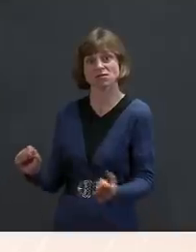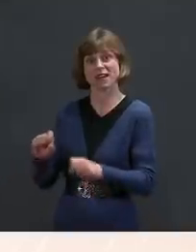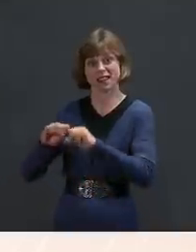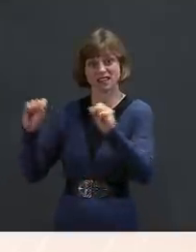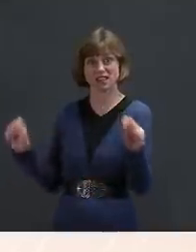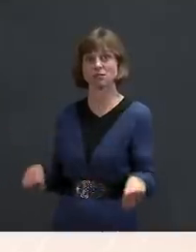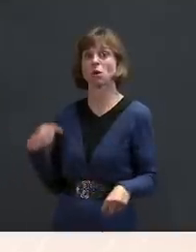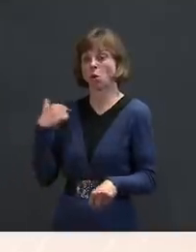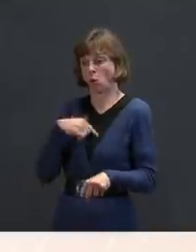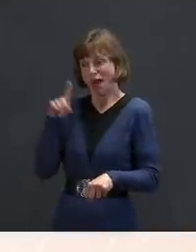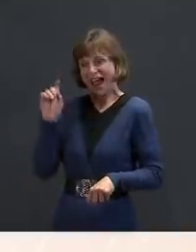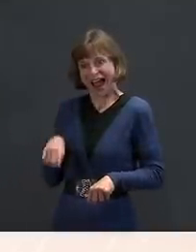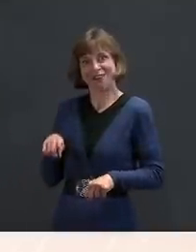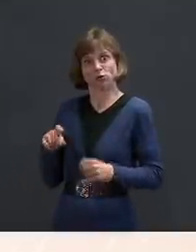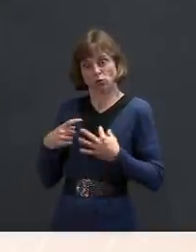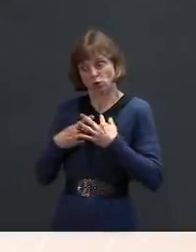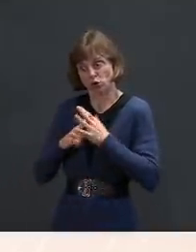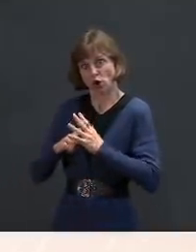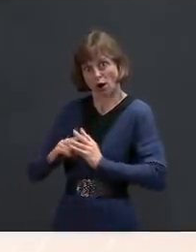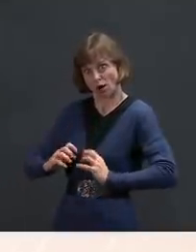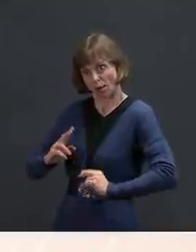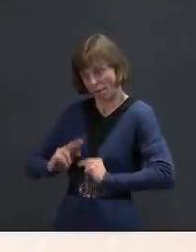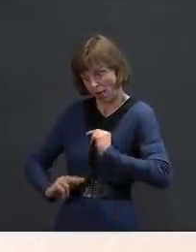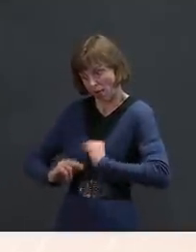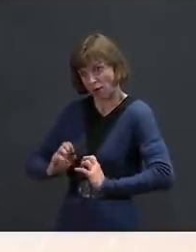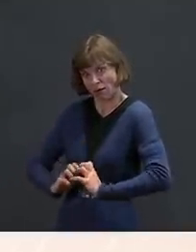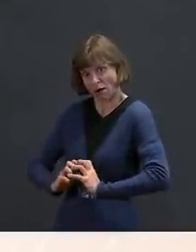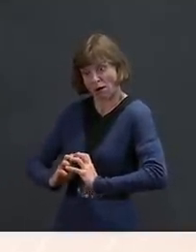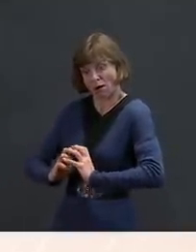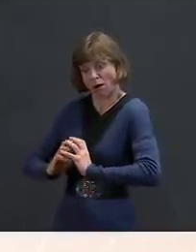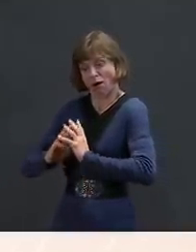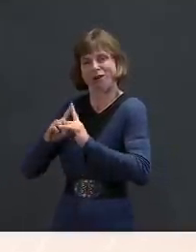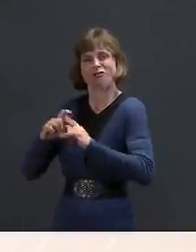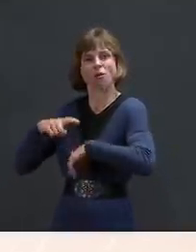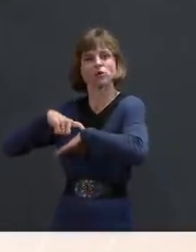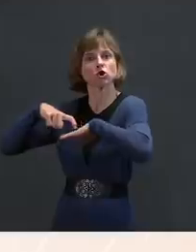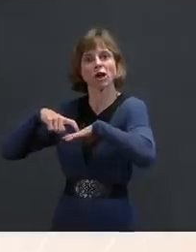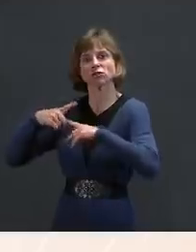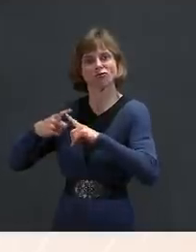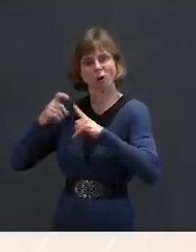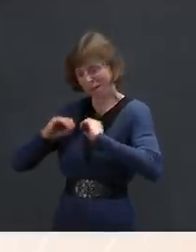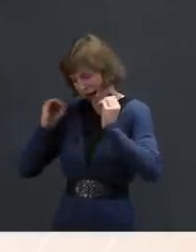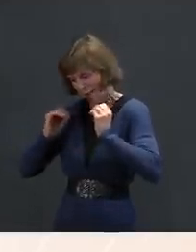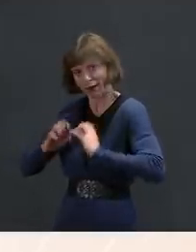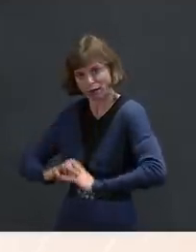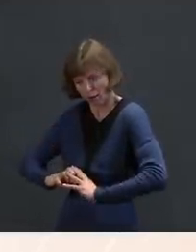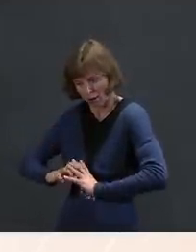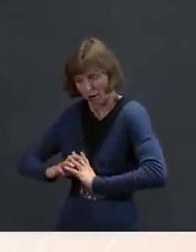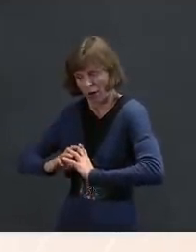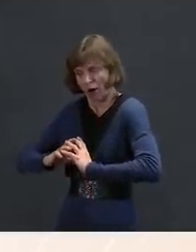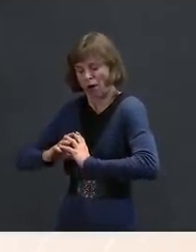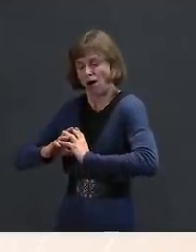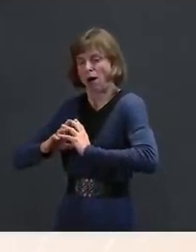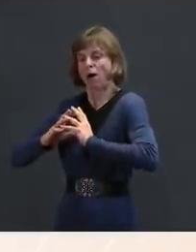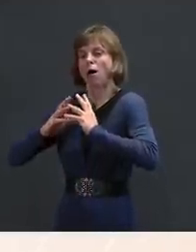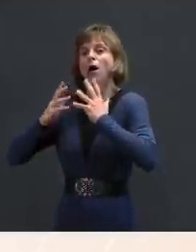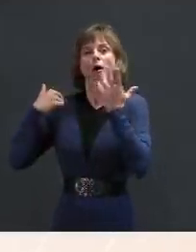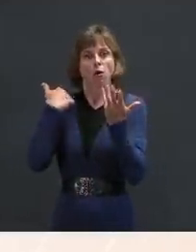We have, though, already begun to design -- and, in fact, have begun to implement --